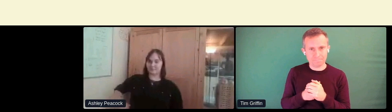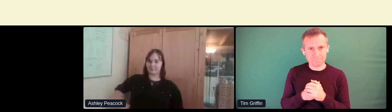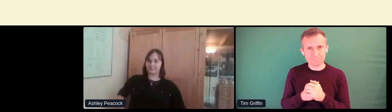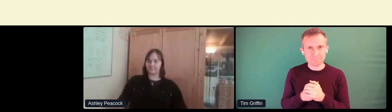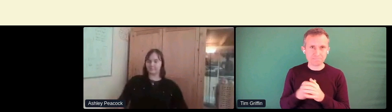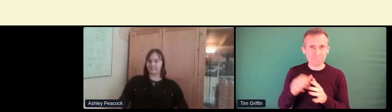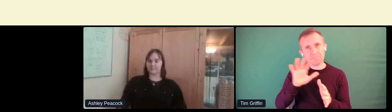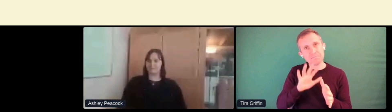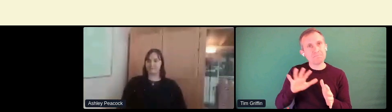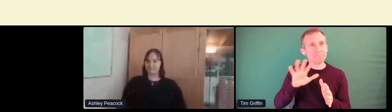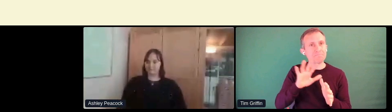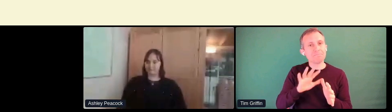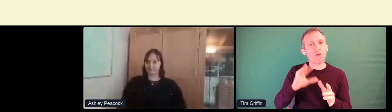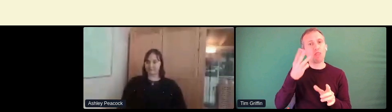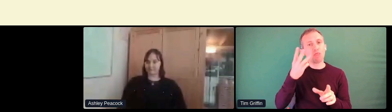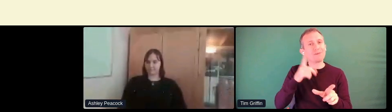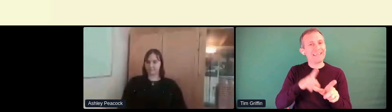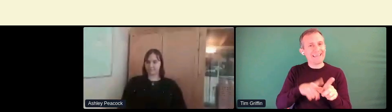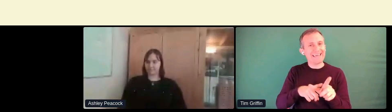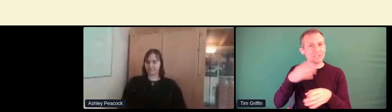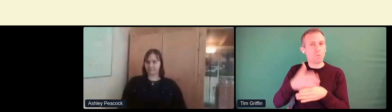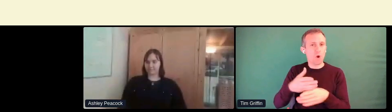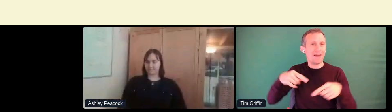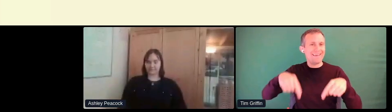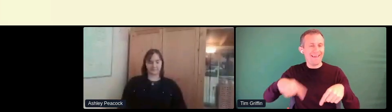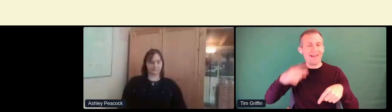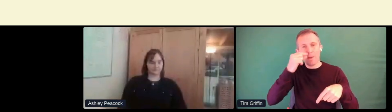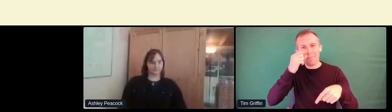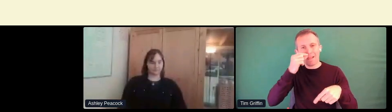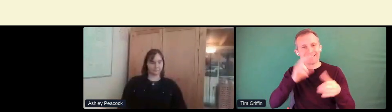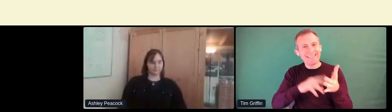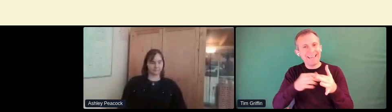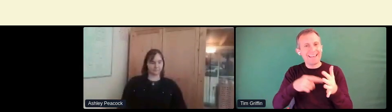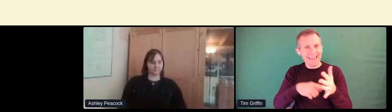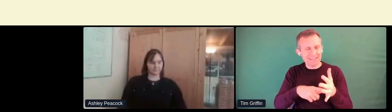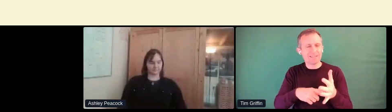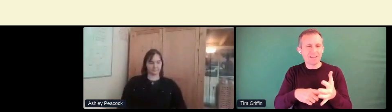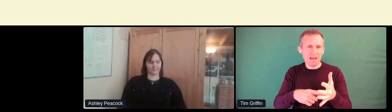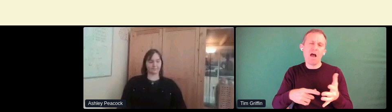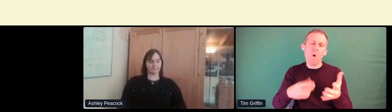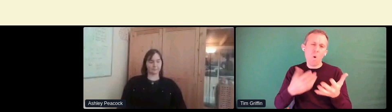I've been working at AbilityNet, I've been doing a lot of talking around kind of neurodiversity lived